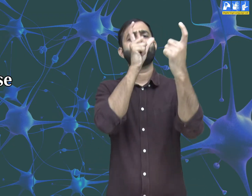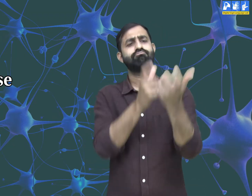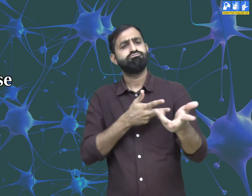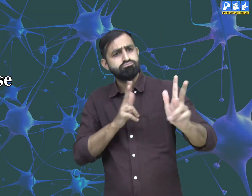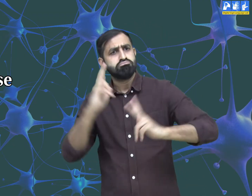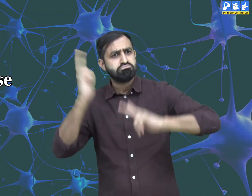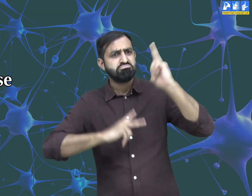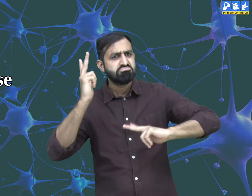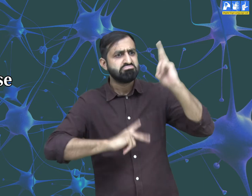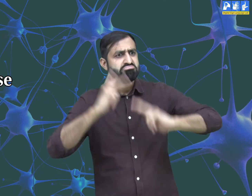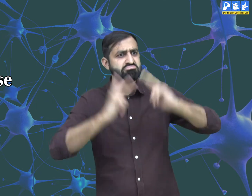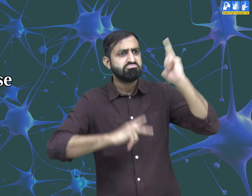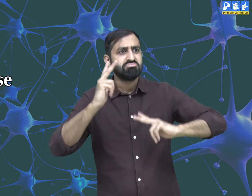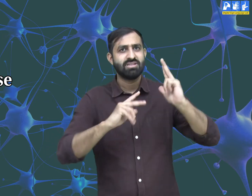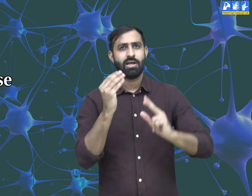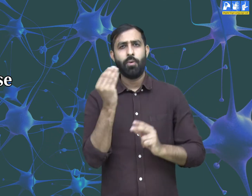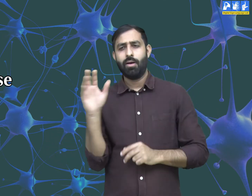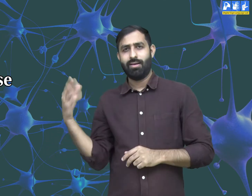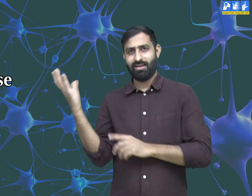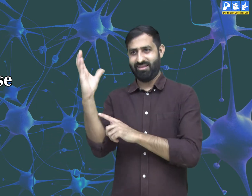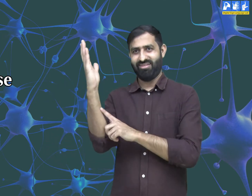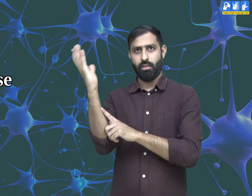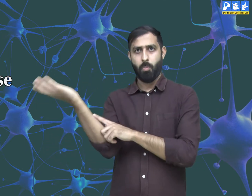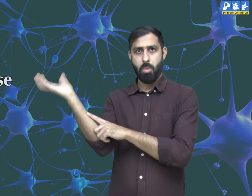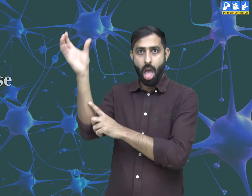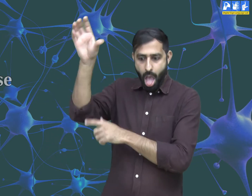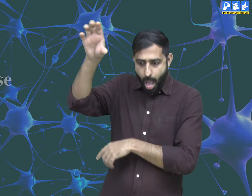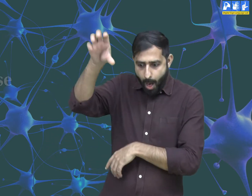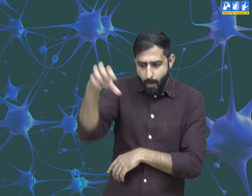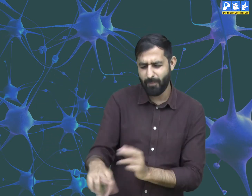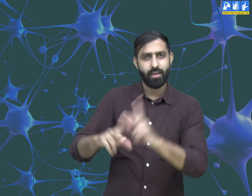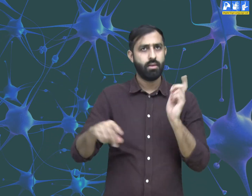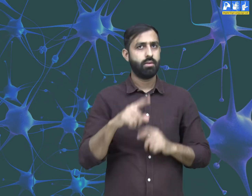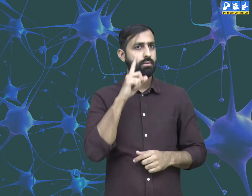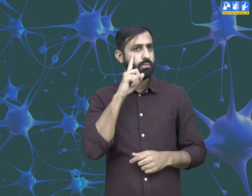or instructions between different parts of the body. When two persons are talking to